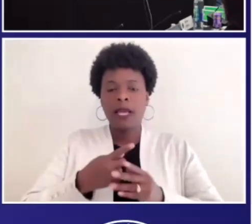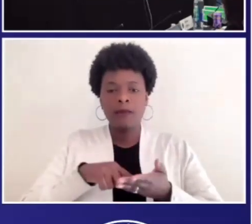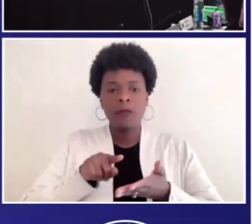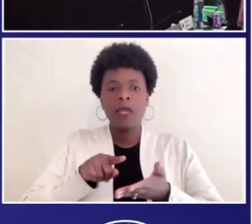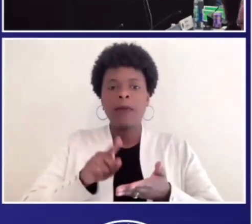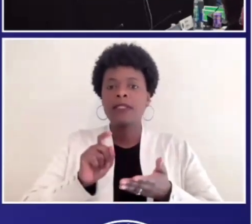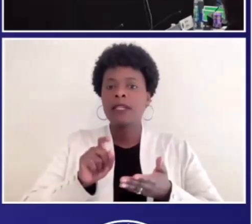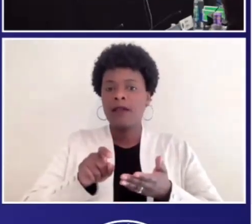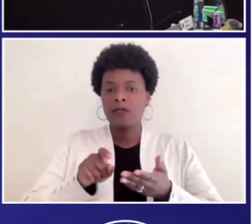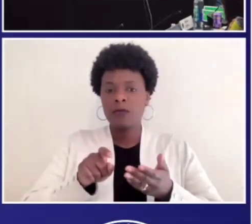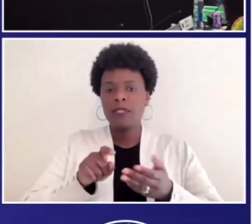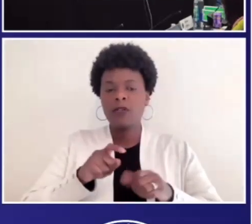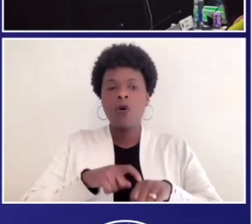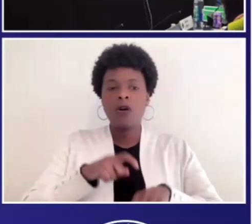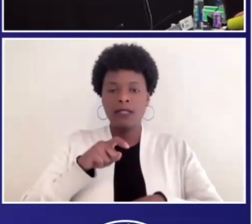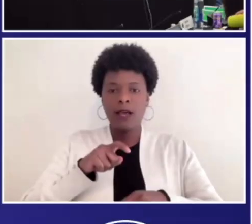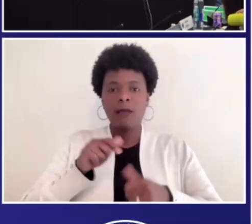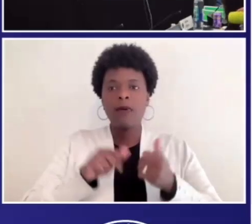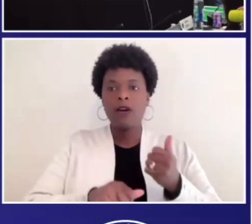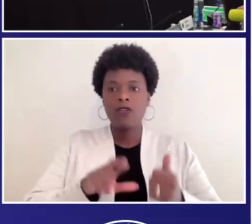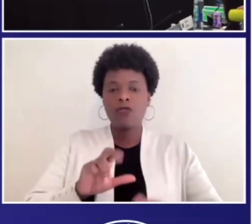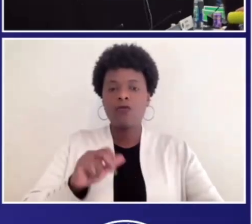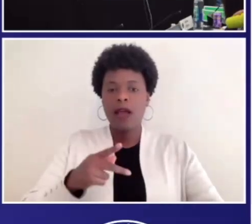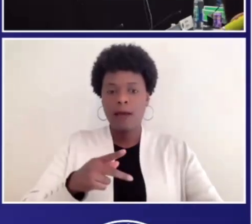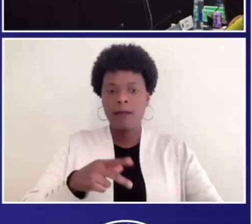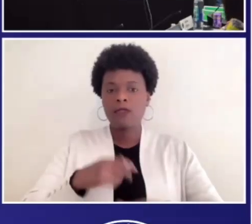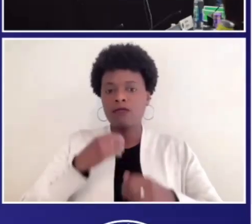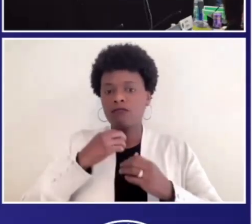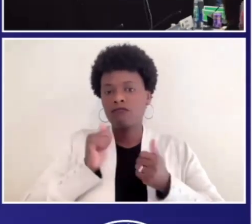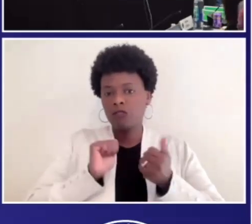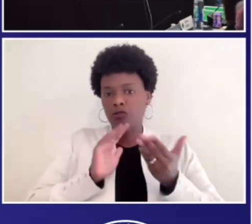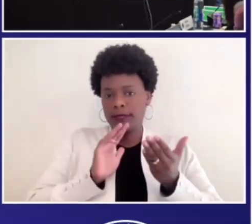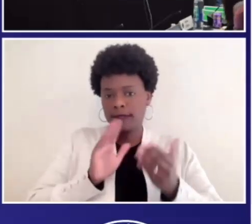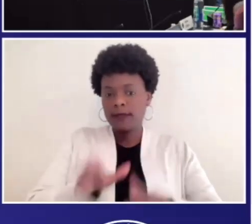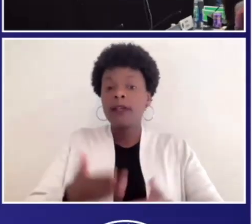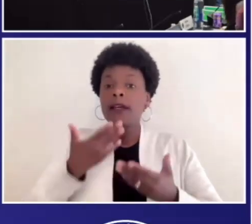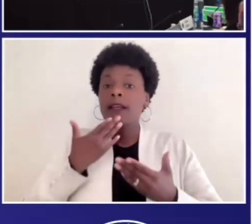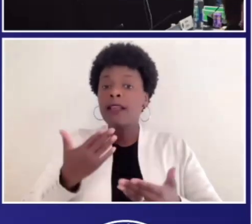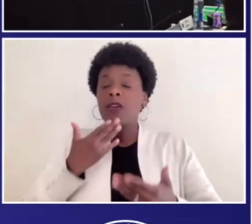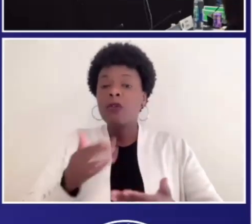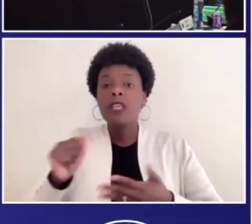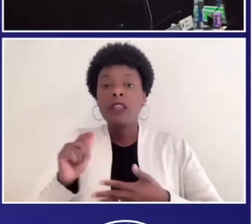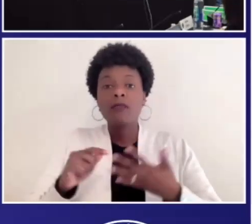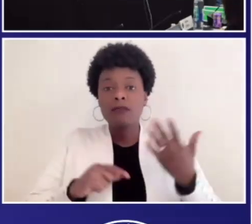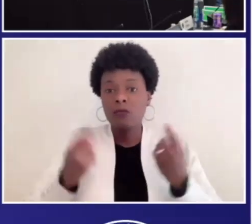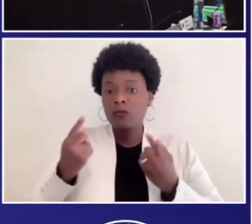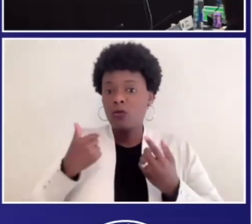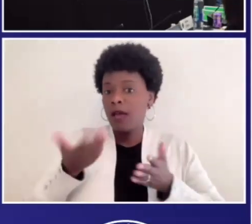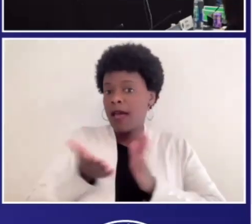We appreciate the things that you have put forth for us to consider. We have already given you what we are